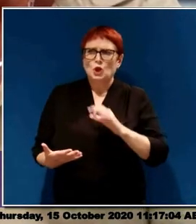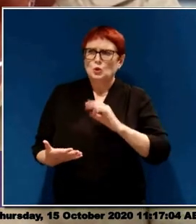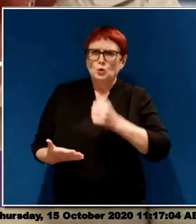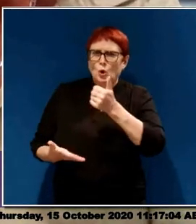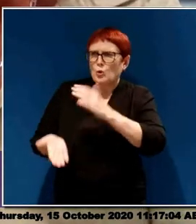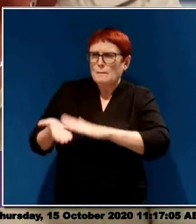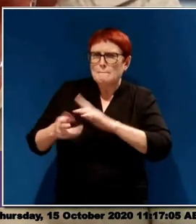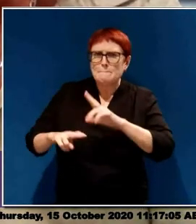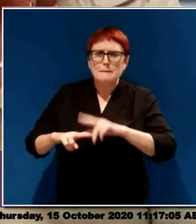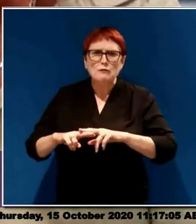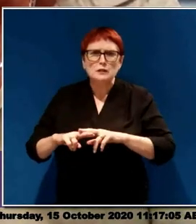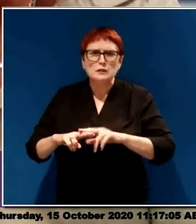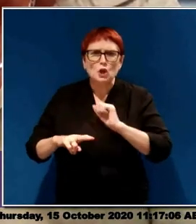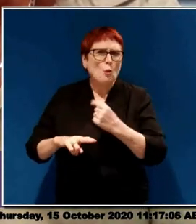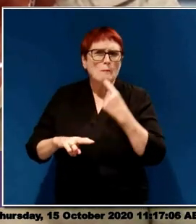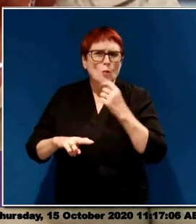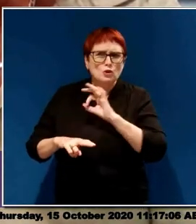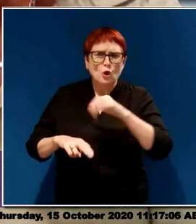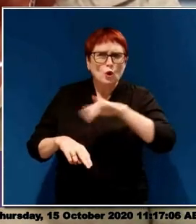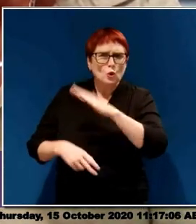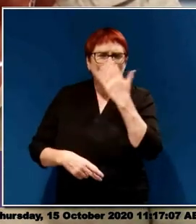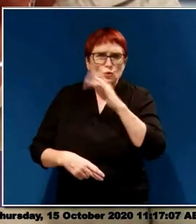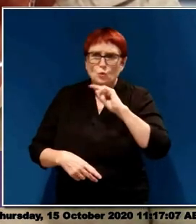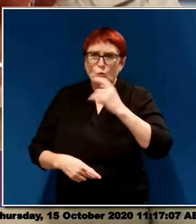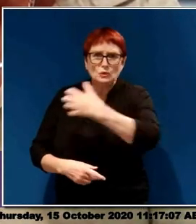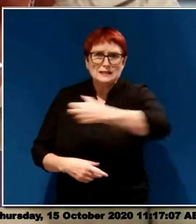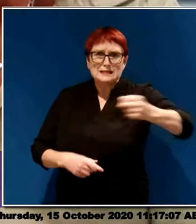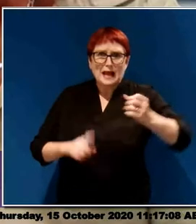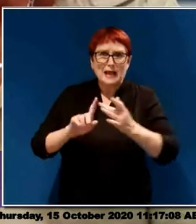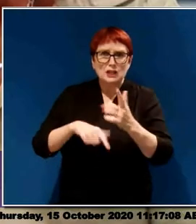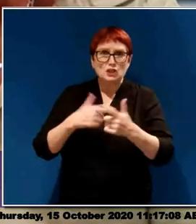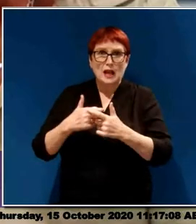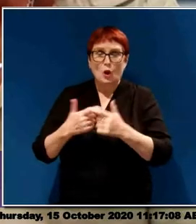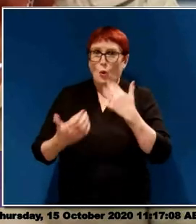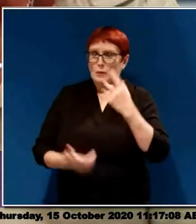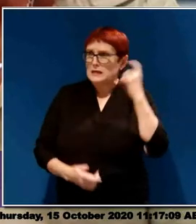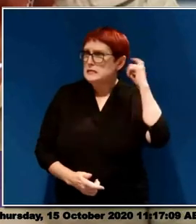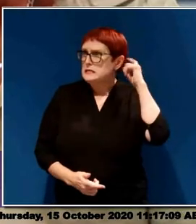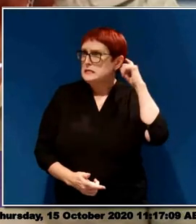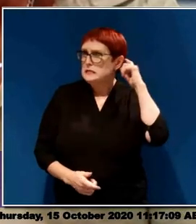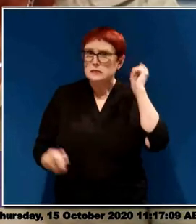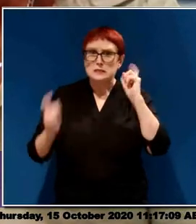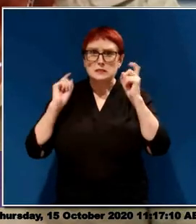and take him off us. So that was always in the back of my mind but we never heard from anybody.